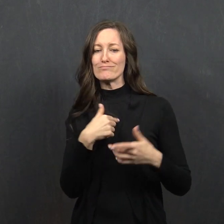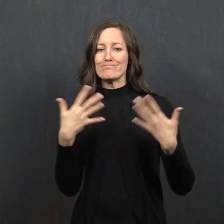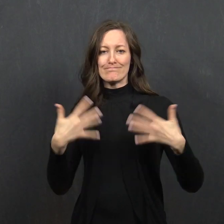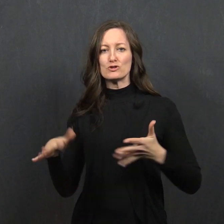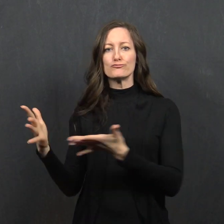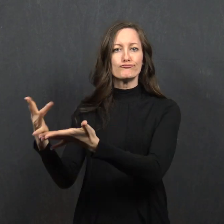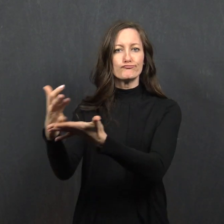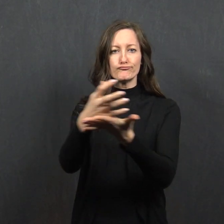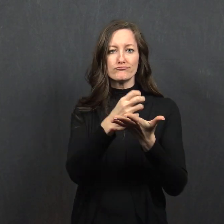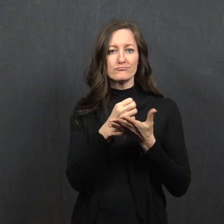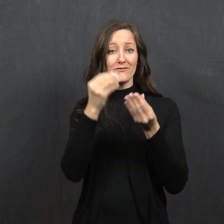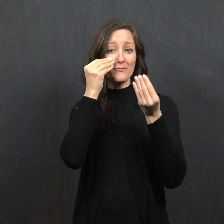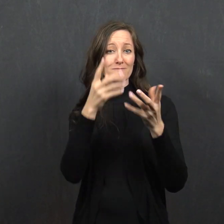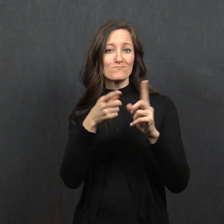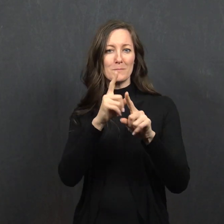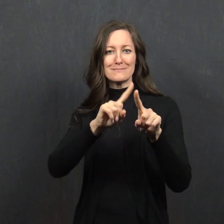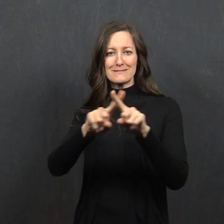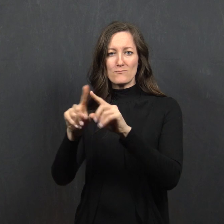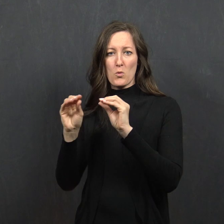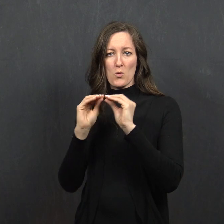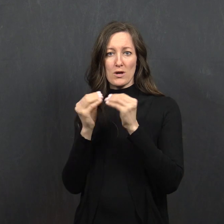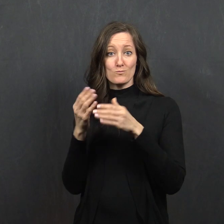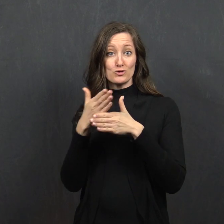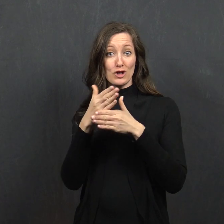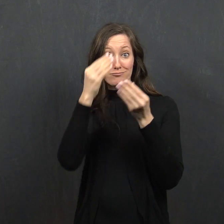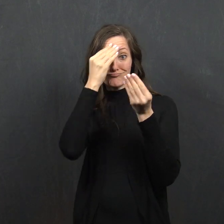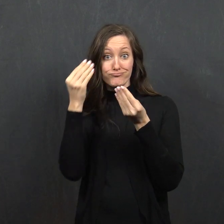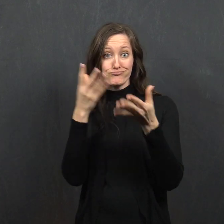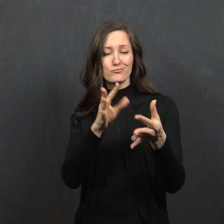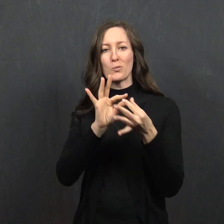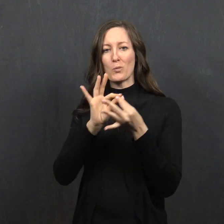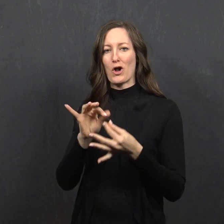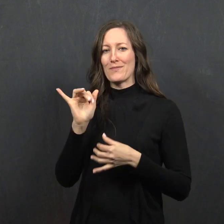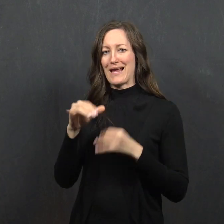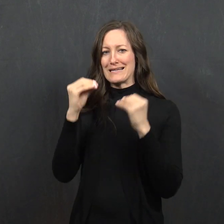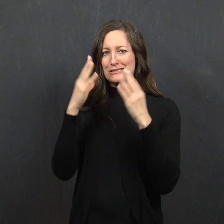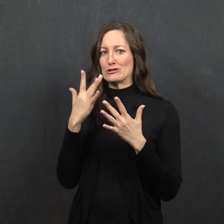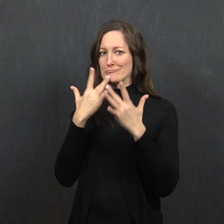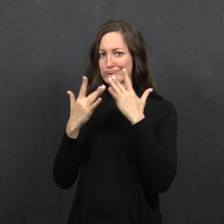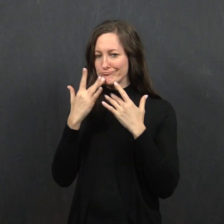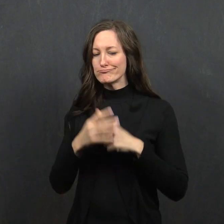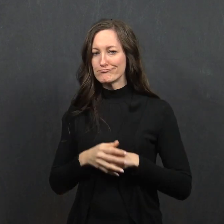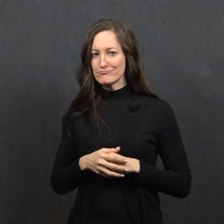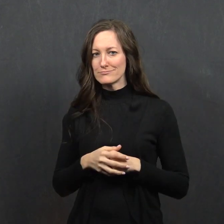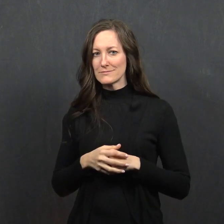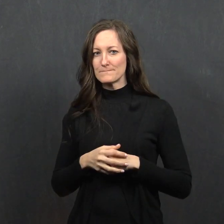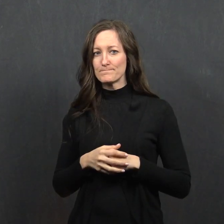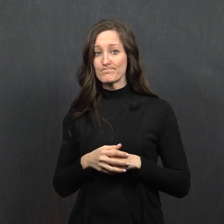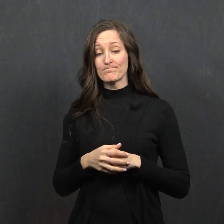and we have collected information from other organizations to share this information about the shortage with you.